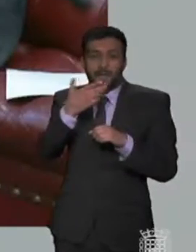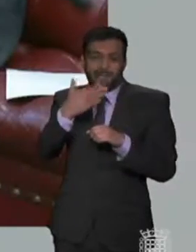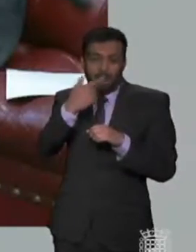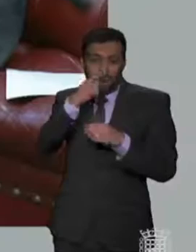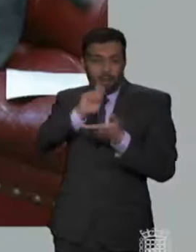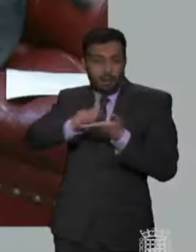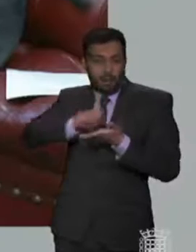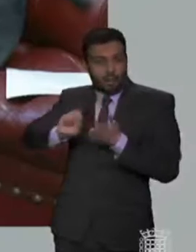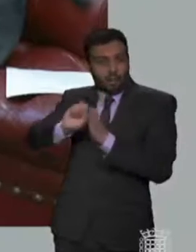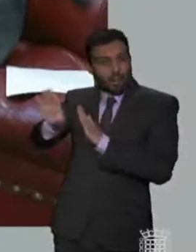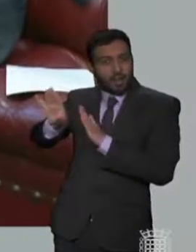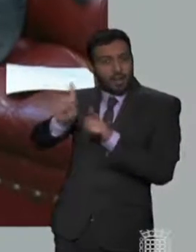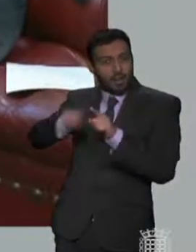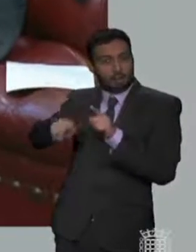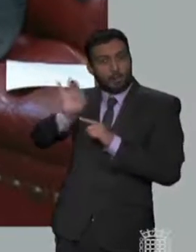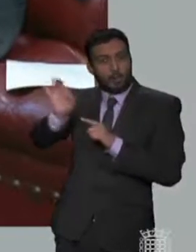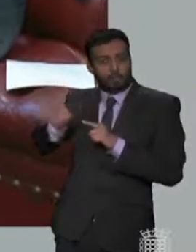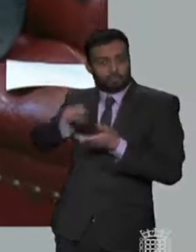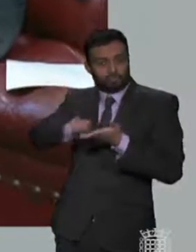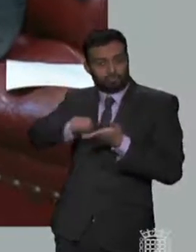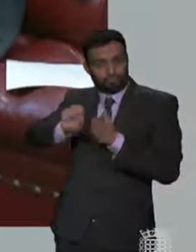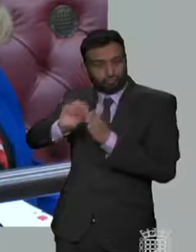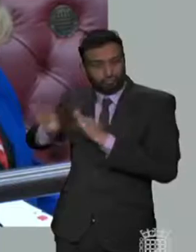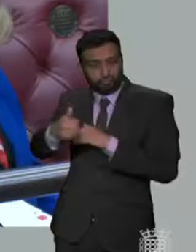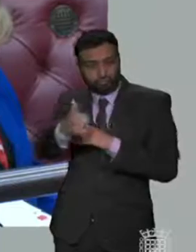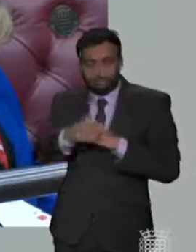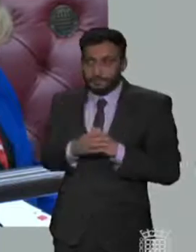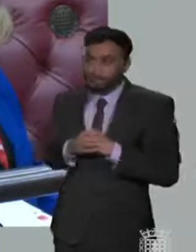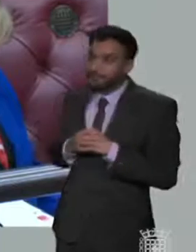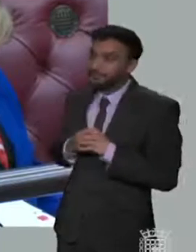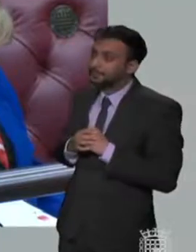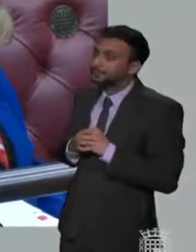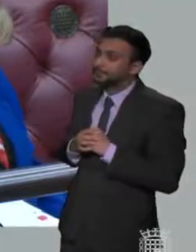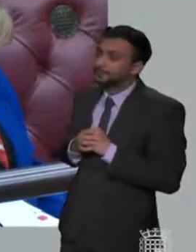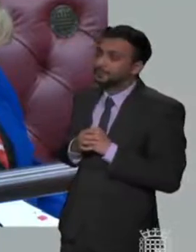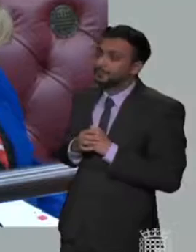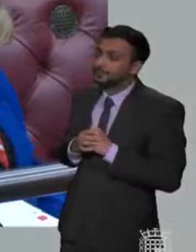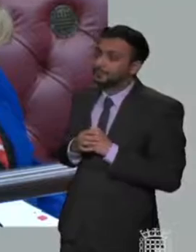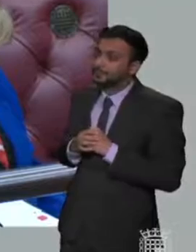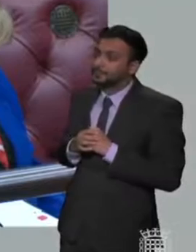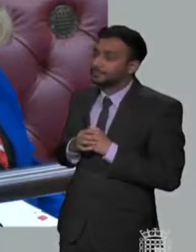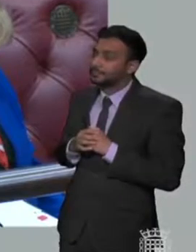um i would like to thank my the noble baroness uh great thompson for her help in arranging